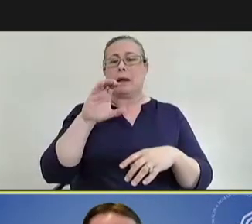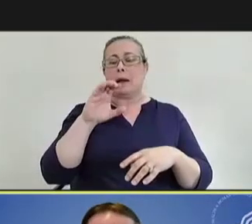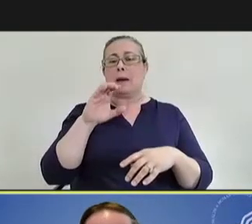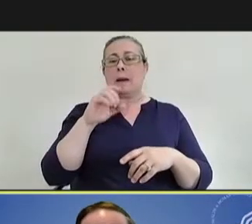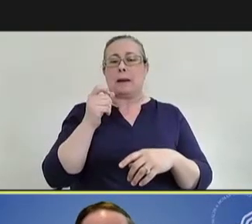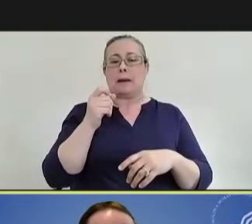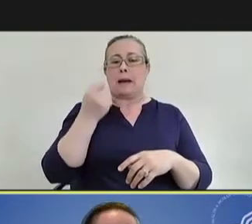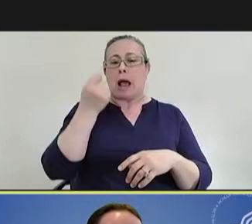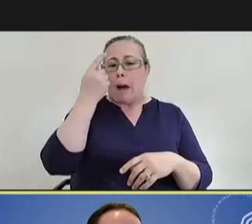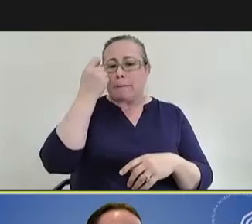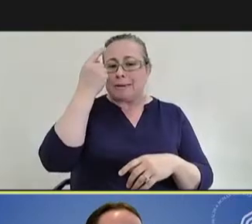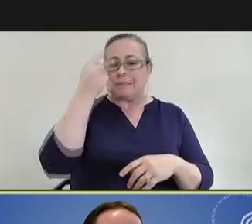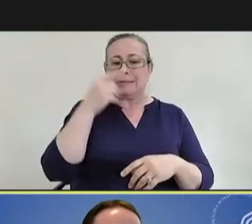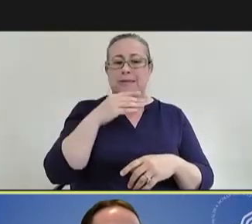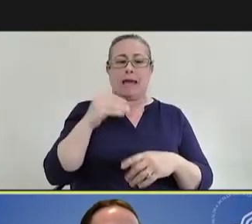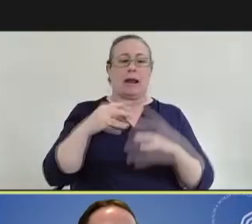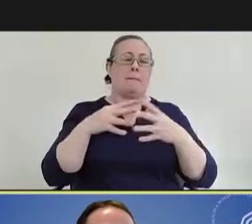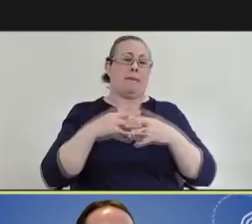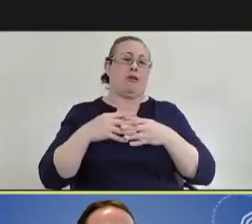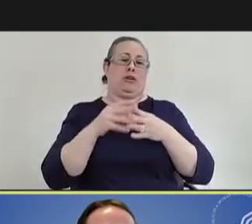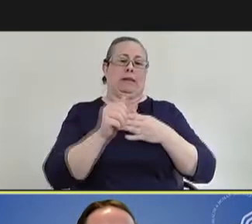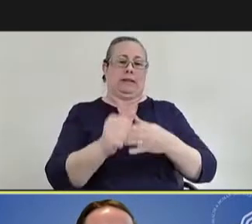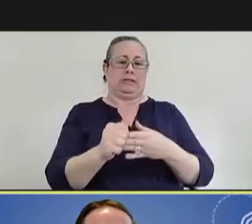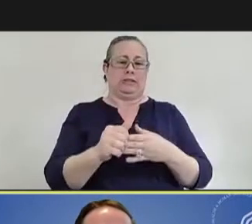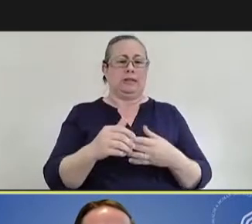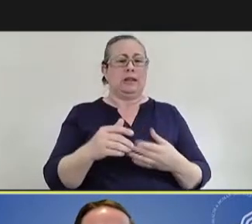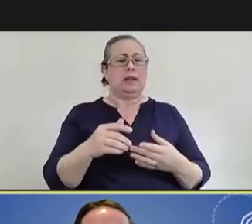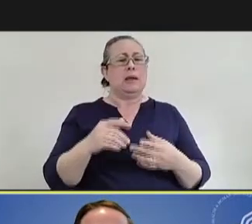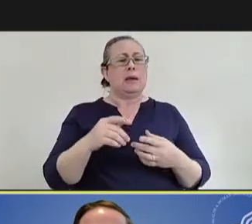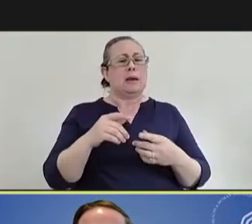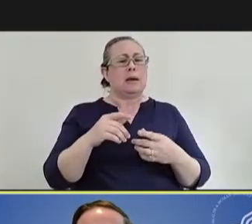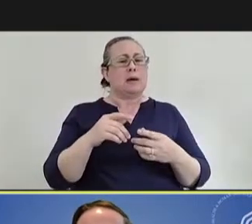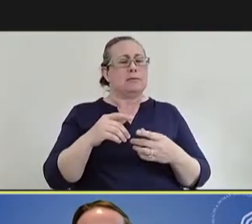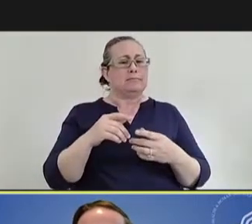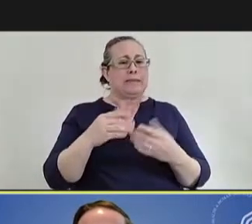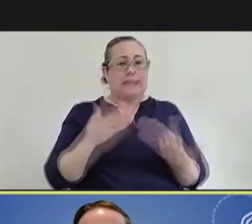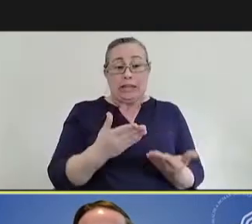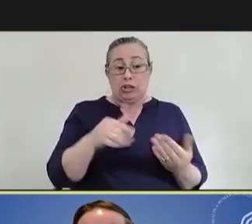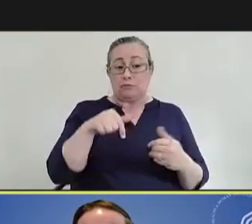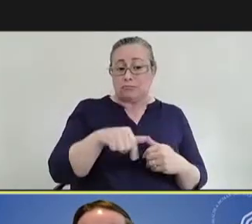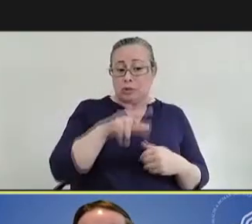government, our use of AI. And what's important here is while many of these seem and are risk